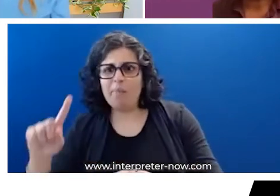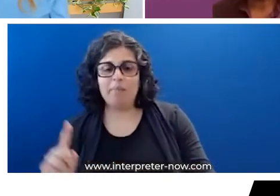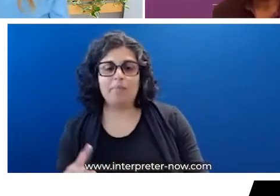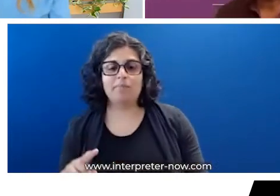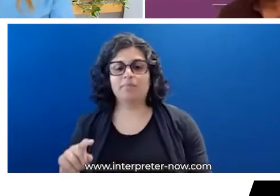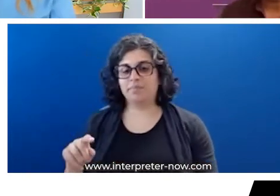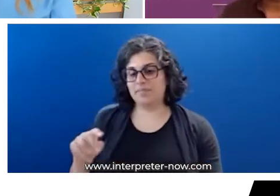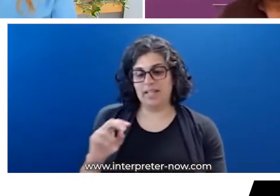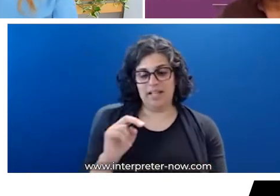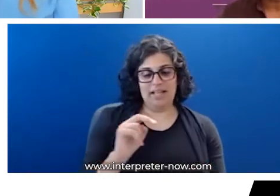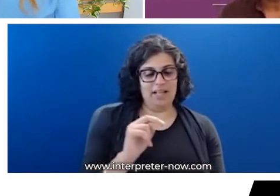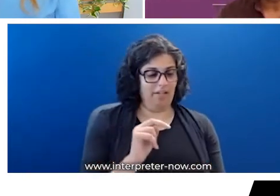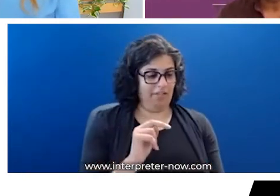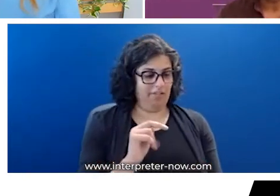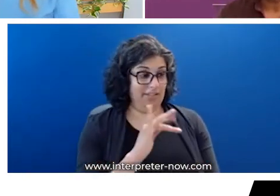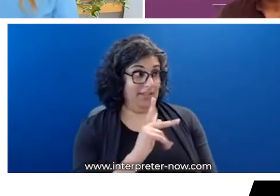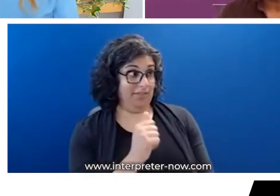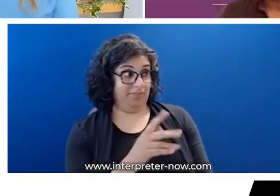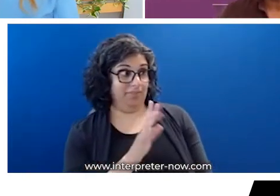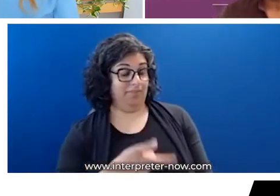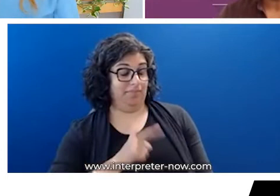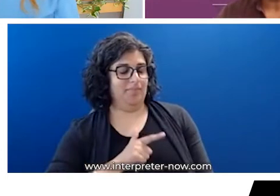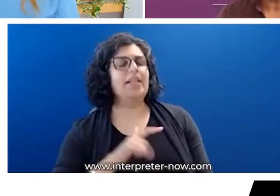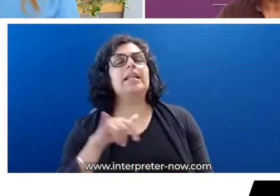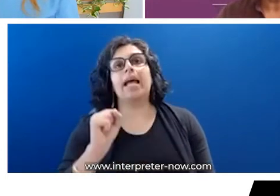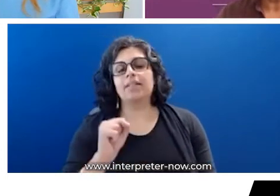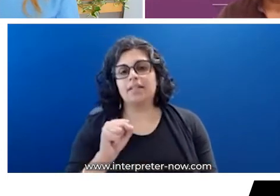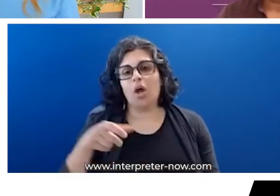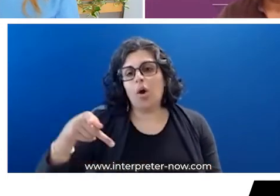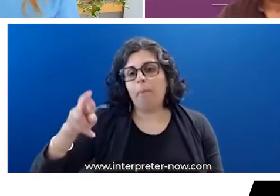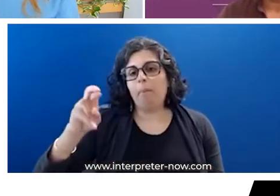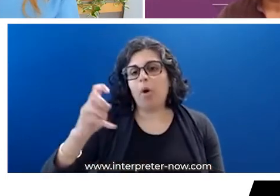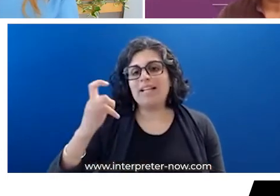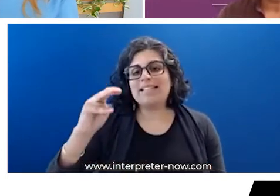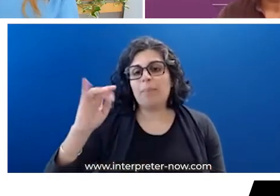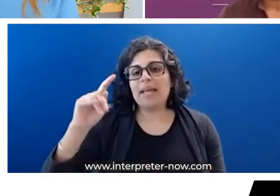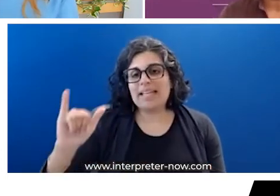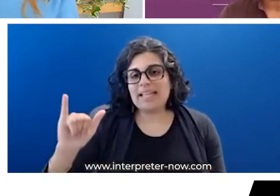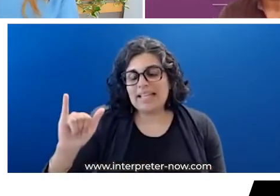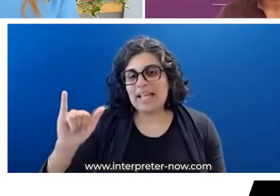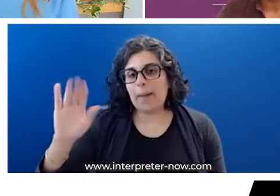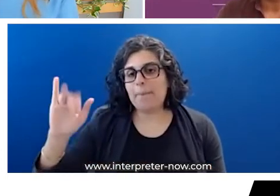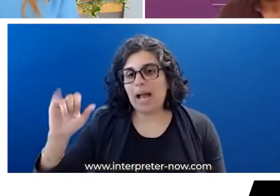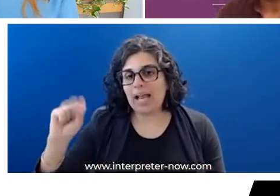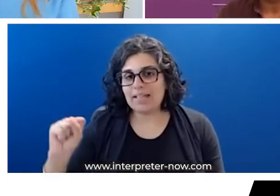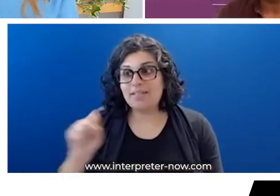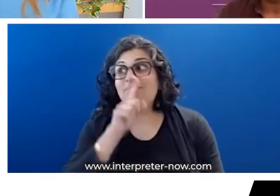Proximity bias is real. Sometimes it's happening with people not being consciously aware that it's happening, right?